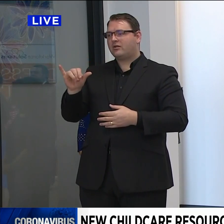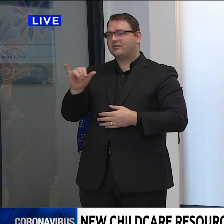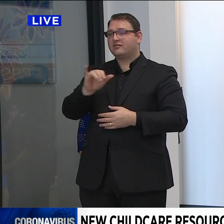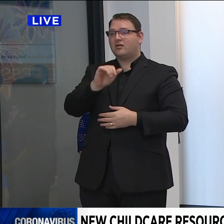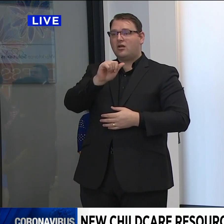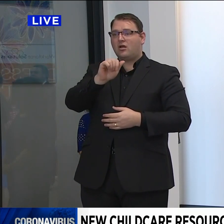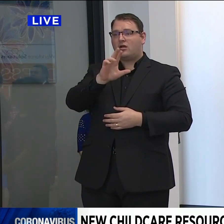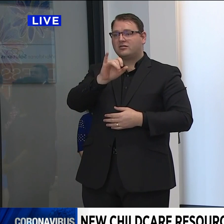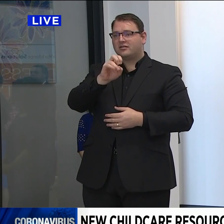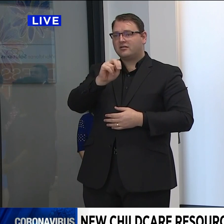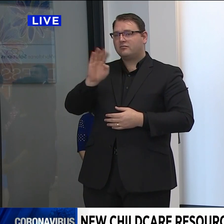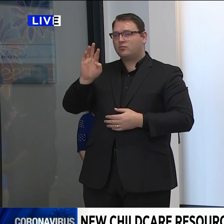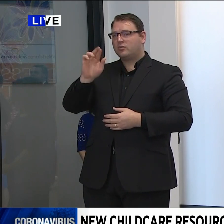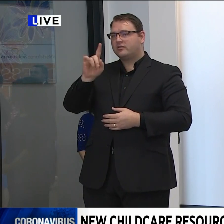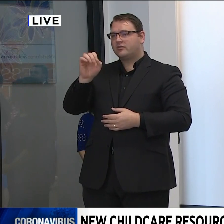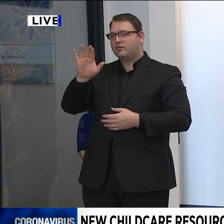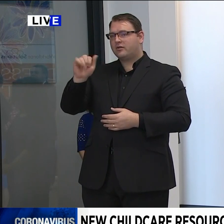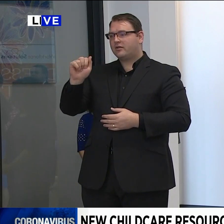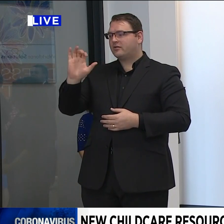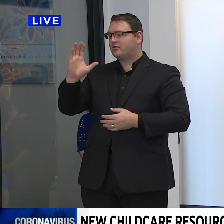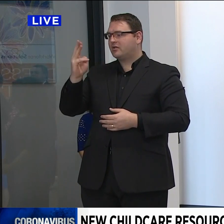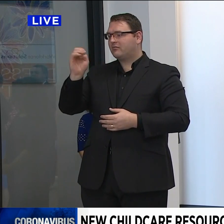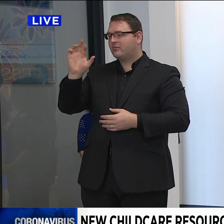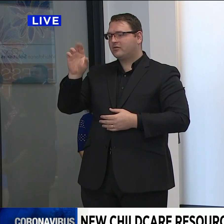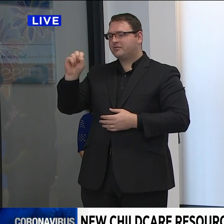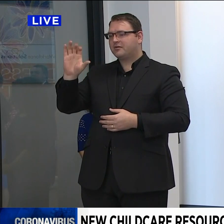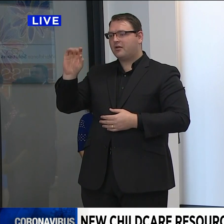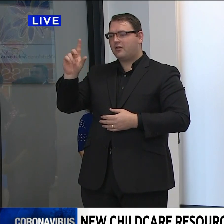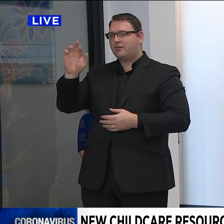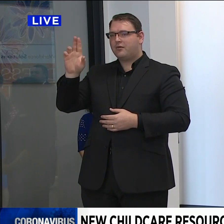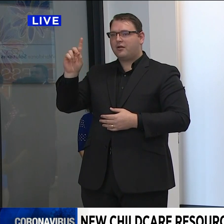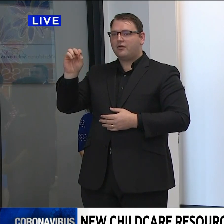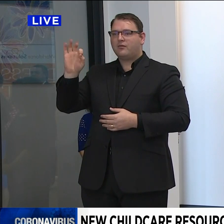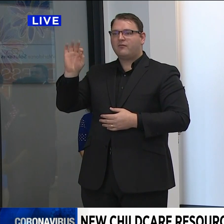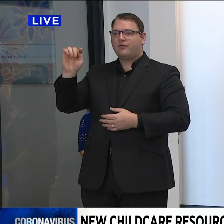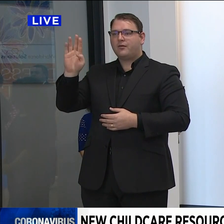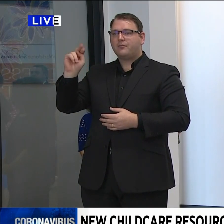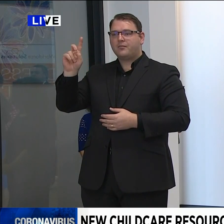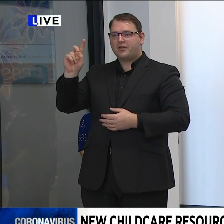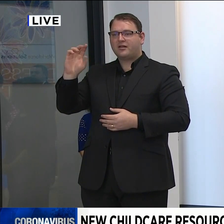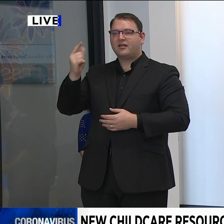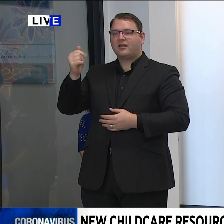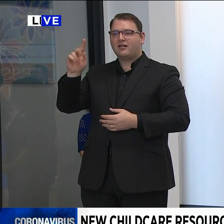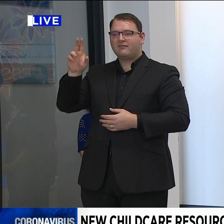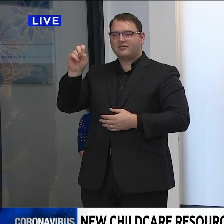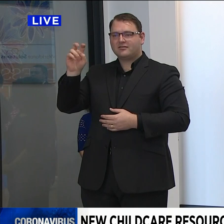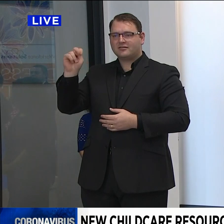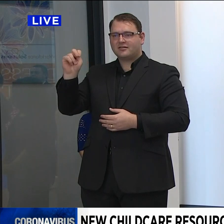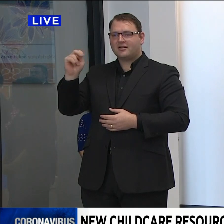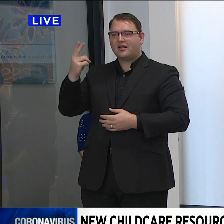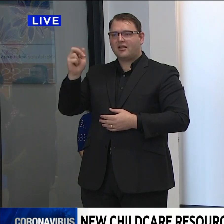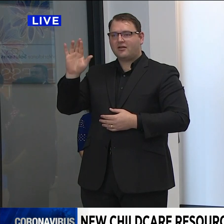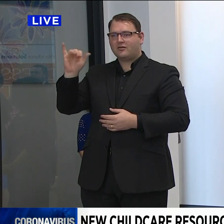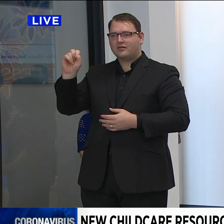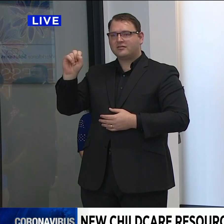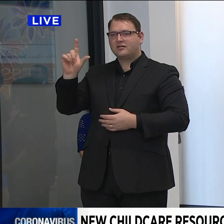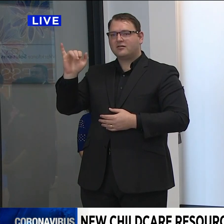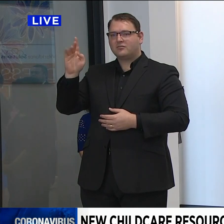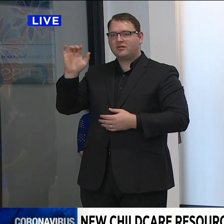workforce, solutions has workforce, solutions has allocated million in child care allocated million in child care for the 13 County region of for the 13 County region of Austin there’s already a